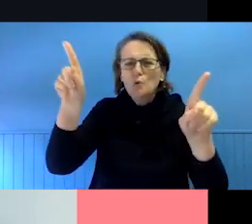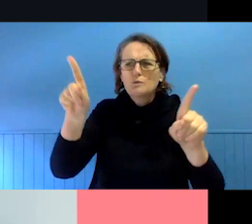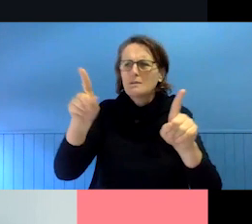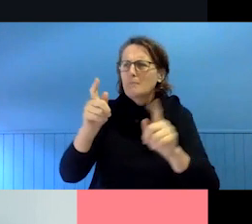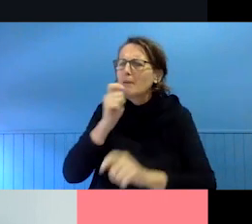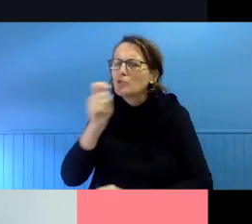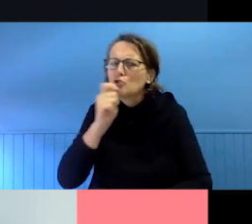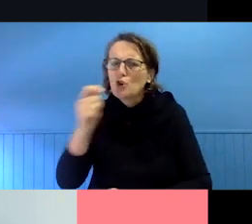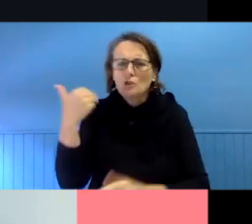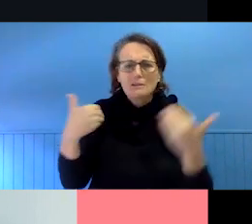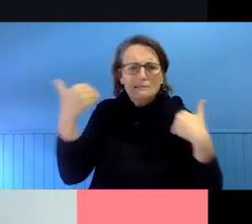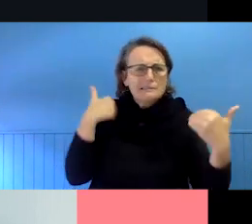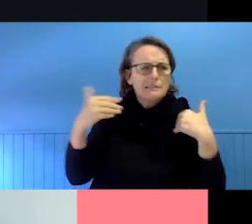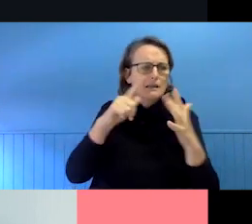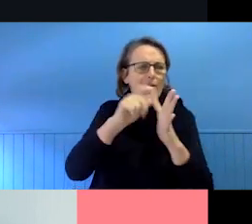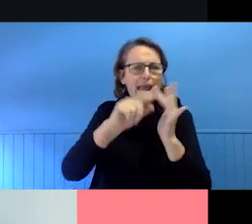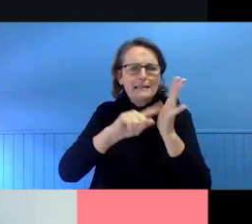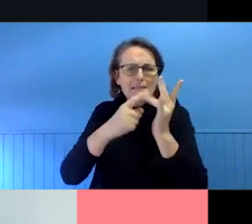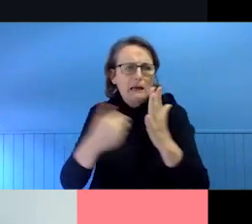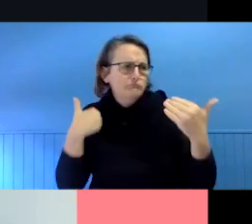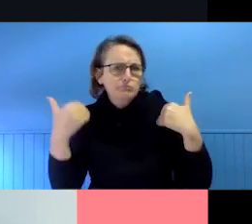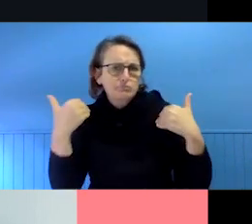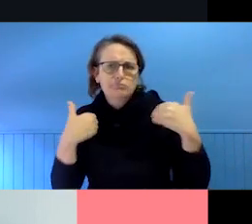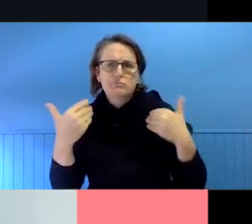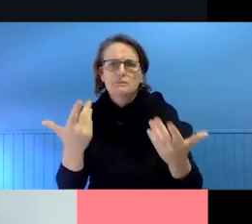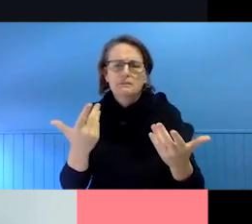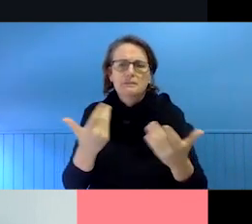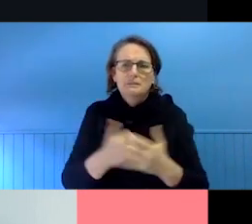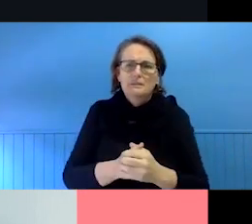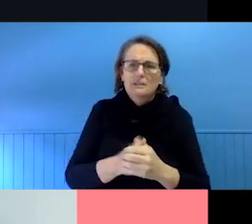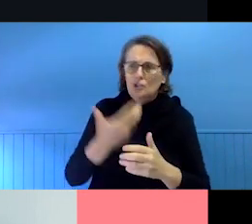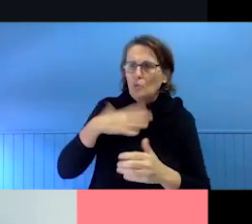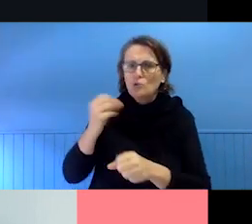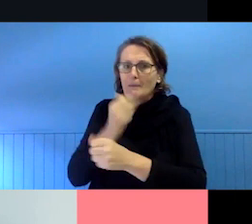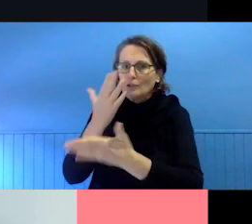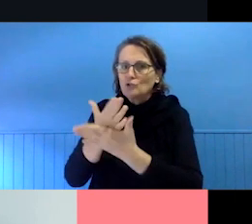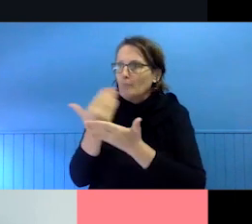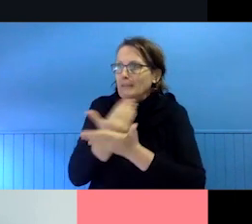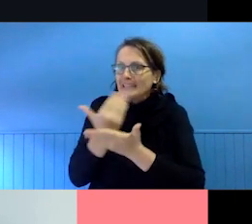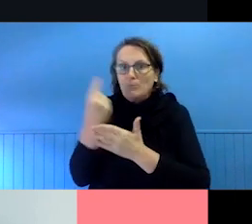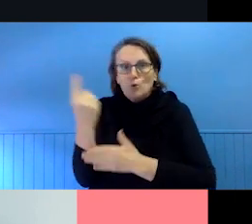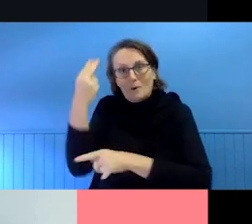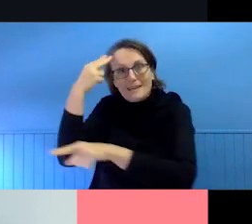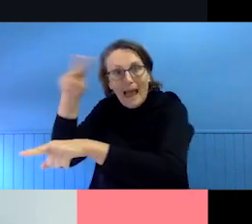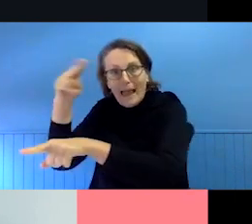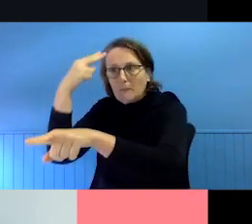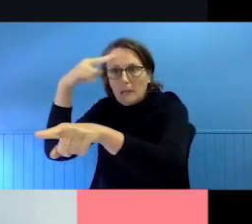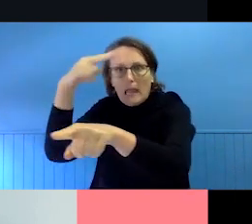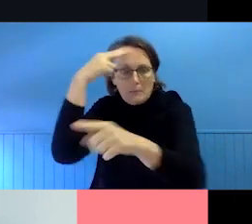producers coming out of nowhere who are value contacts and you want to make sure you kept a note of all of those people so you can work with